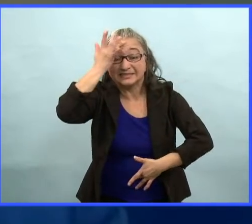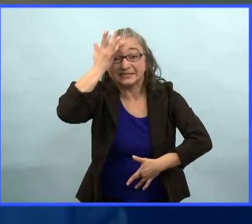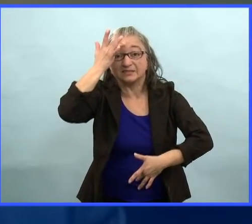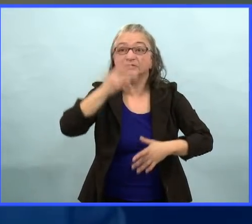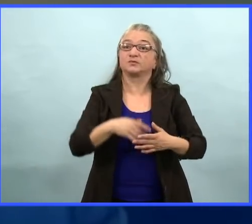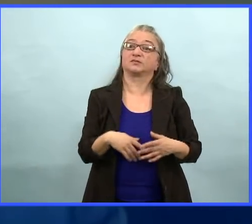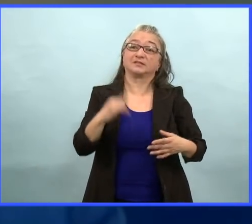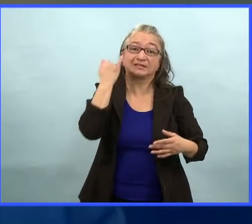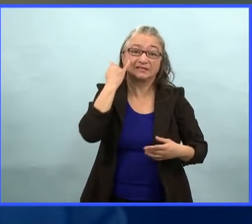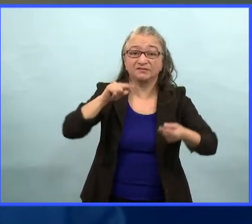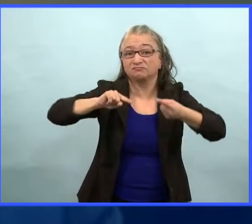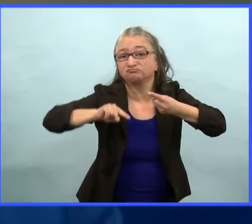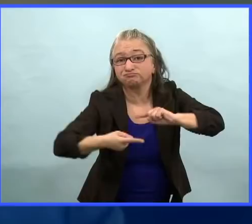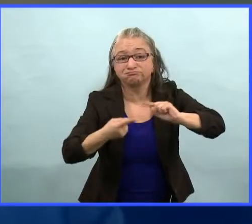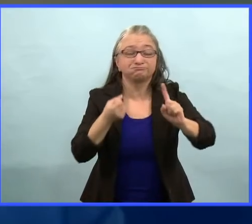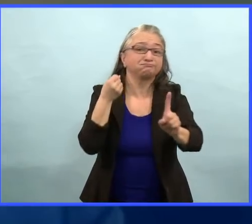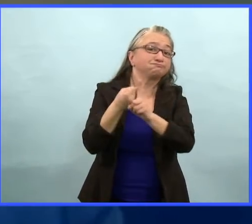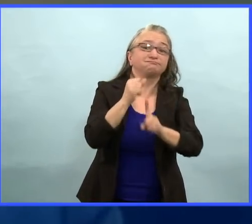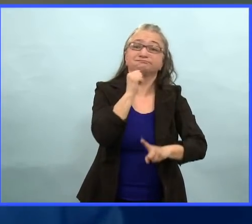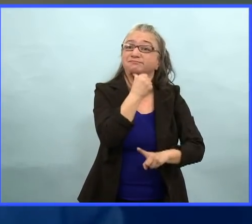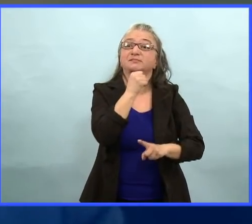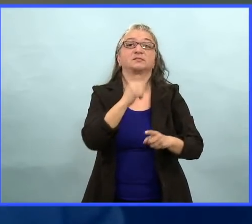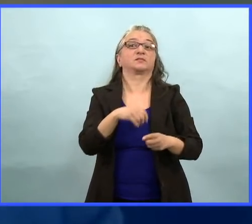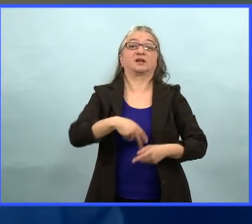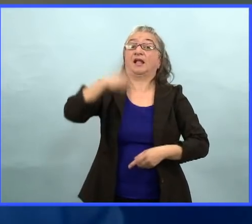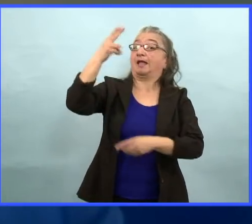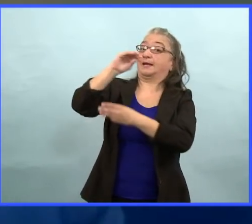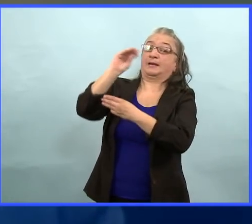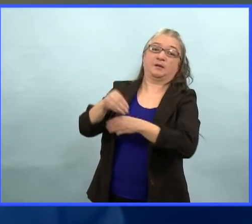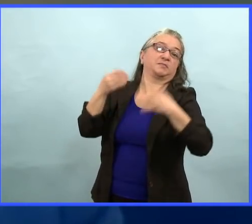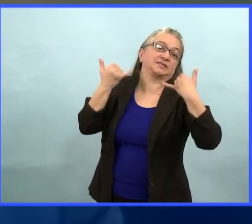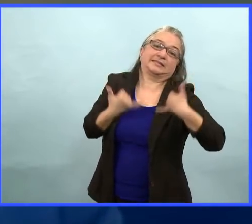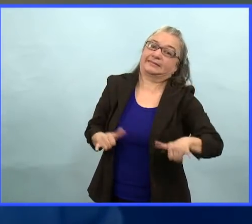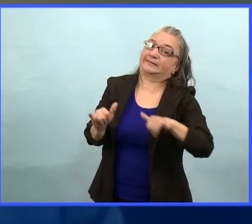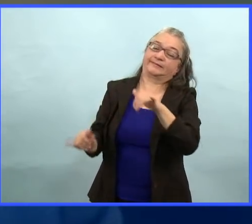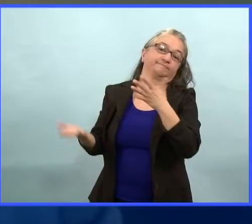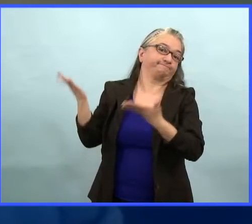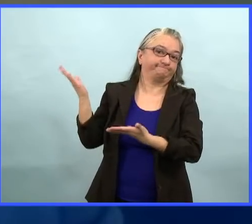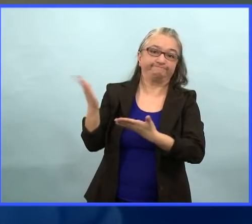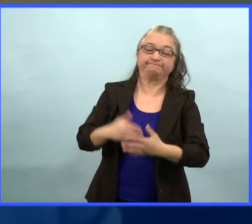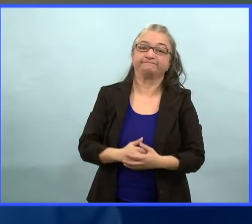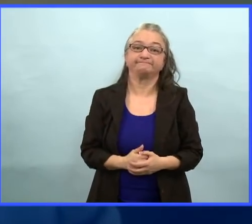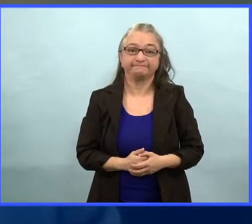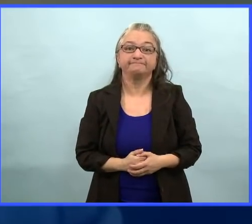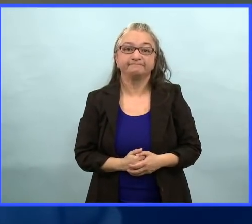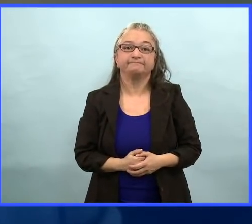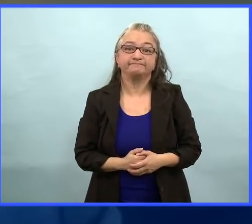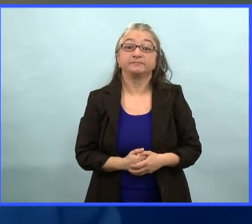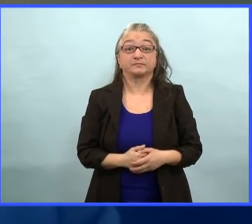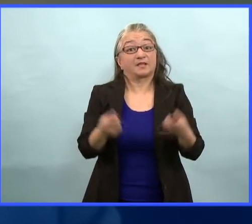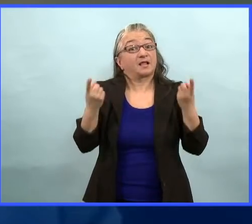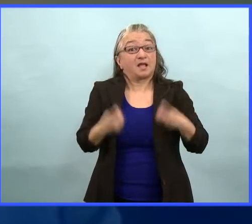there were 228 patients in manitoba hospitals on friday receiving treatments specifically related